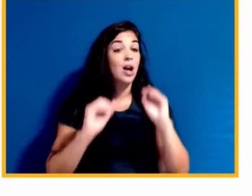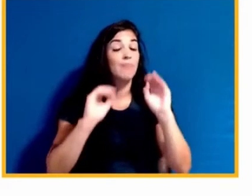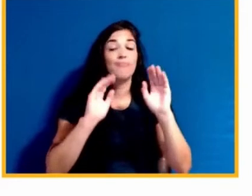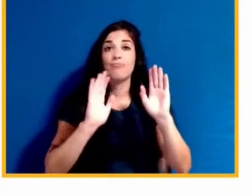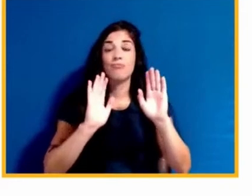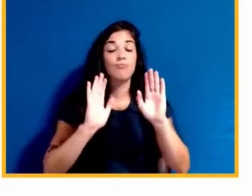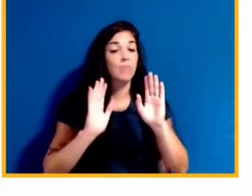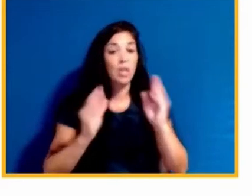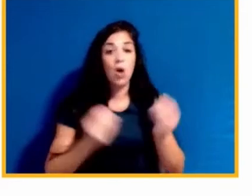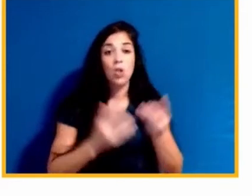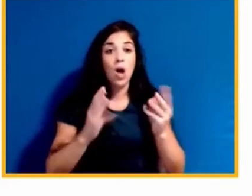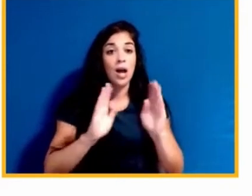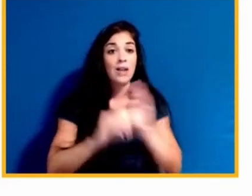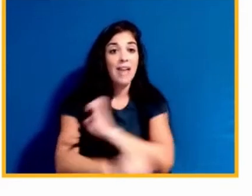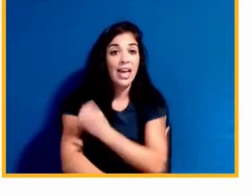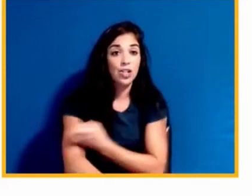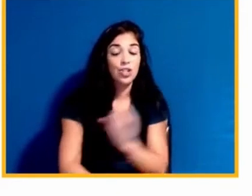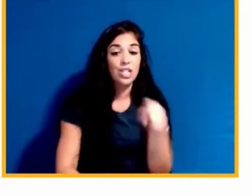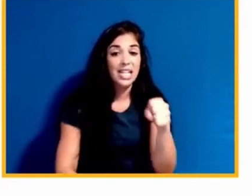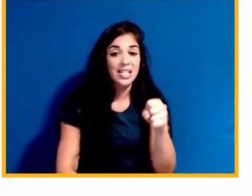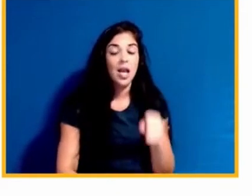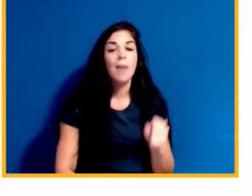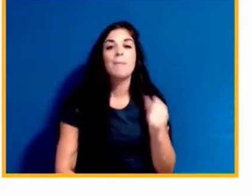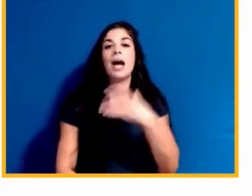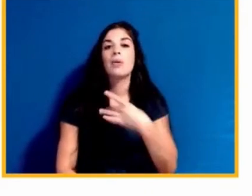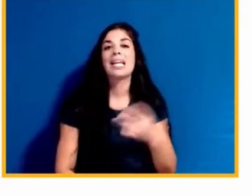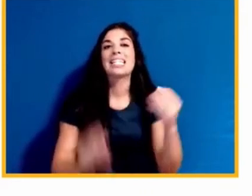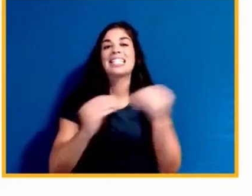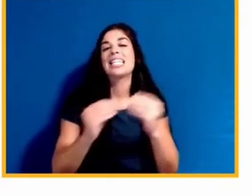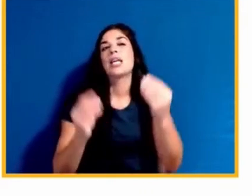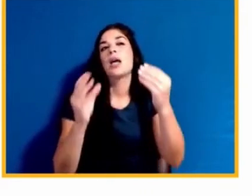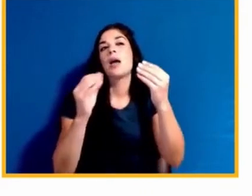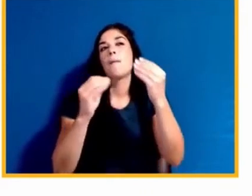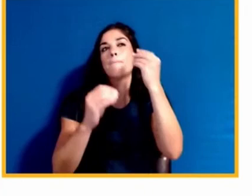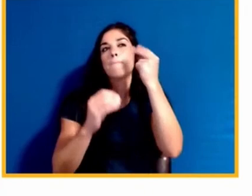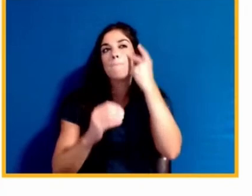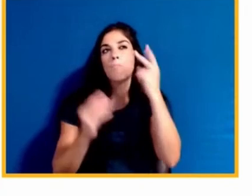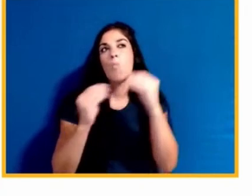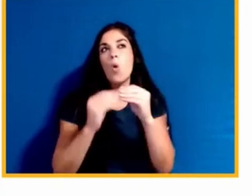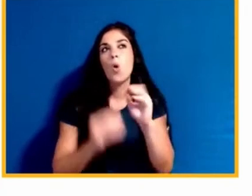what I wanted to see was maybe some more stop moments in there, something to contrast the